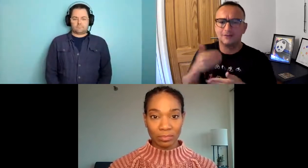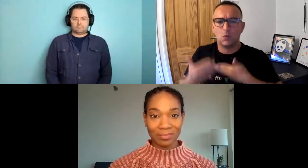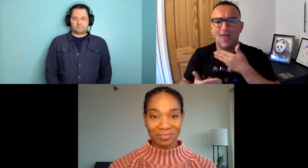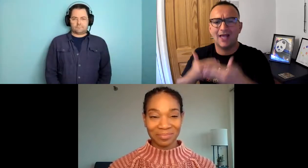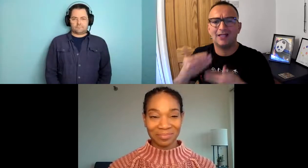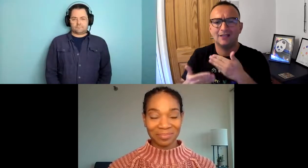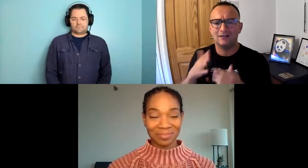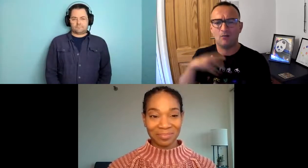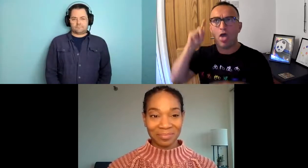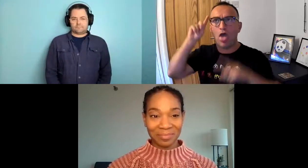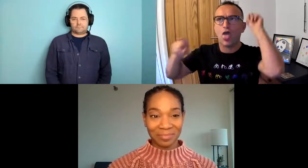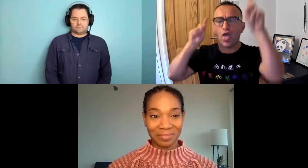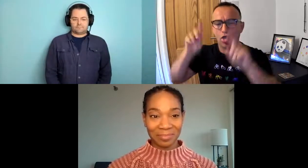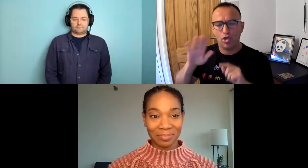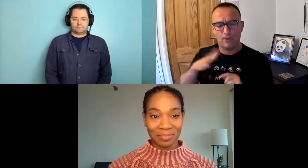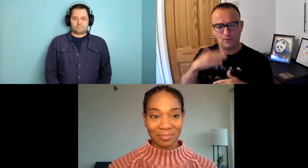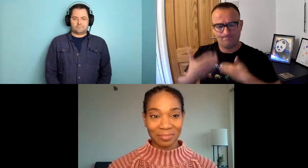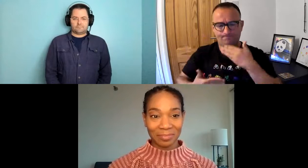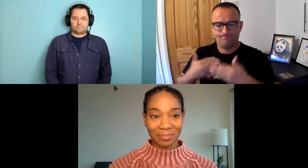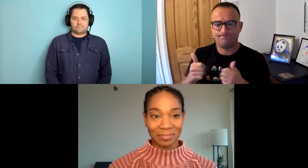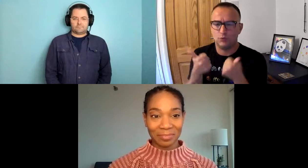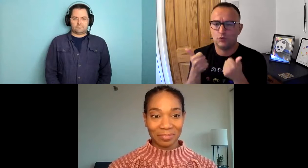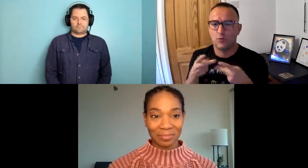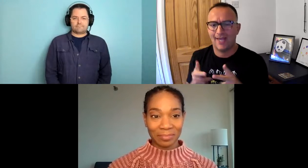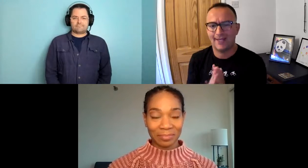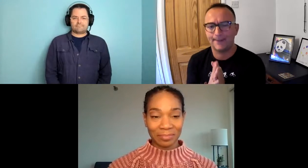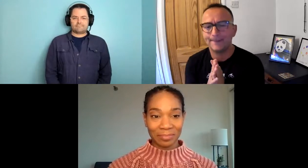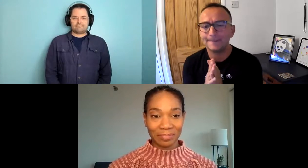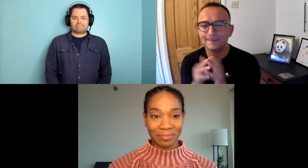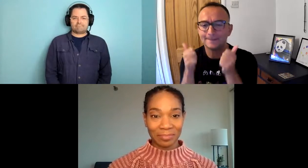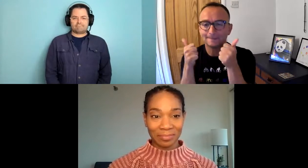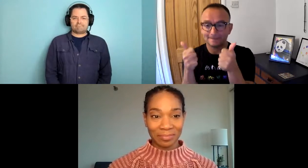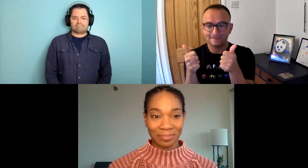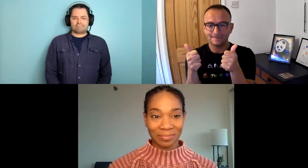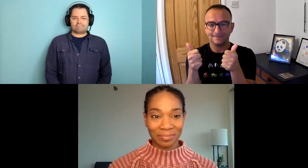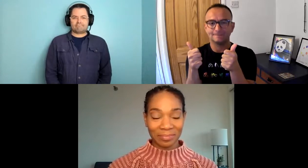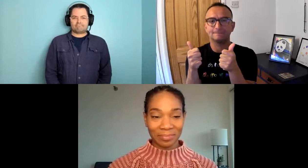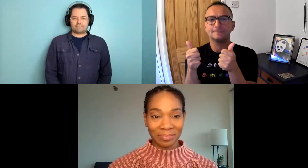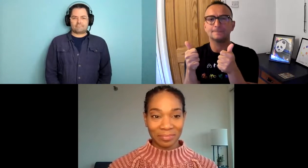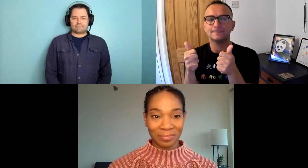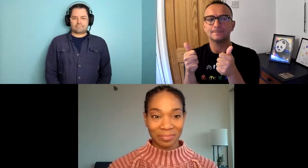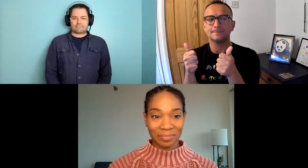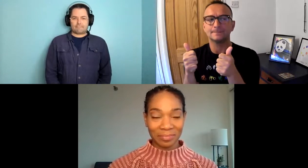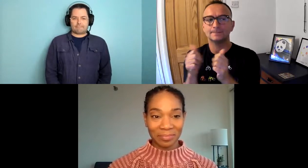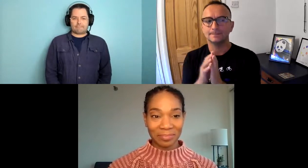ideas, but to have a bit of a chat and share our thoughts and experiences.